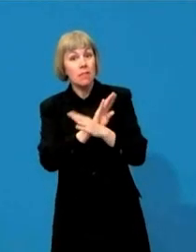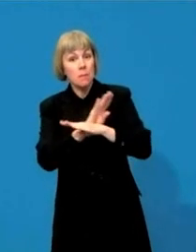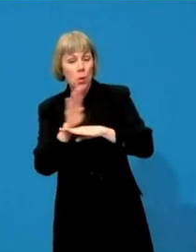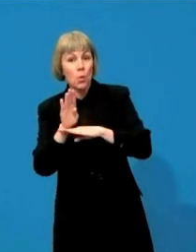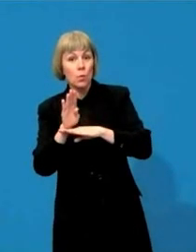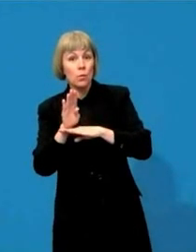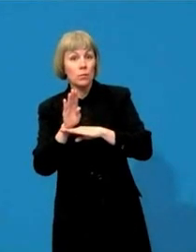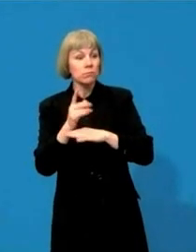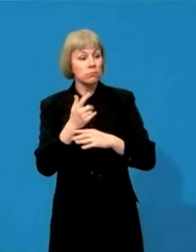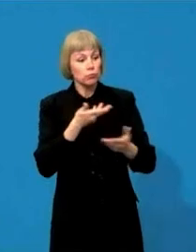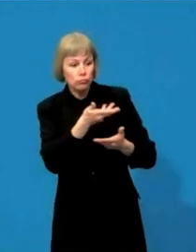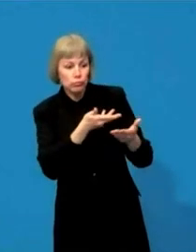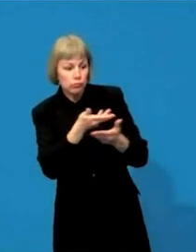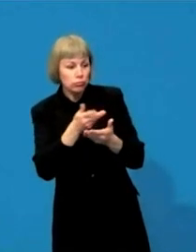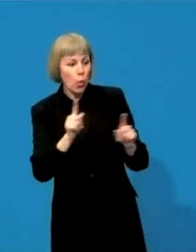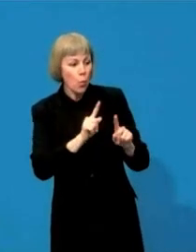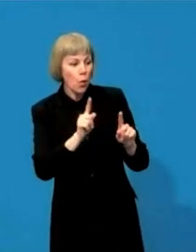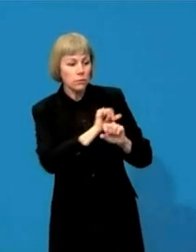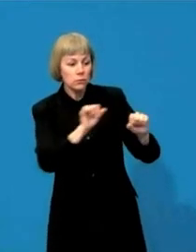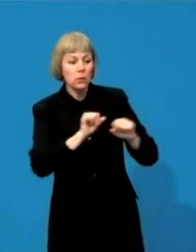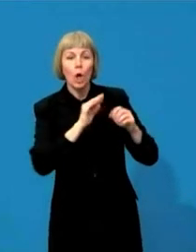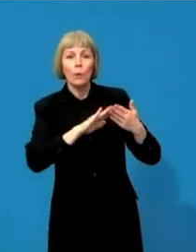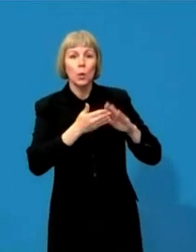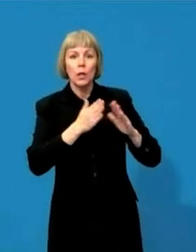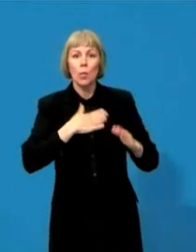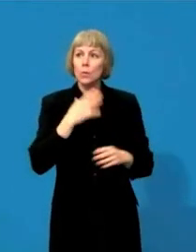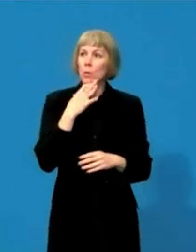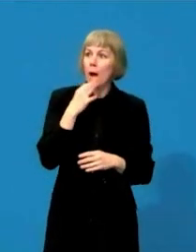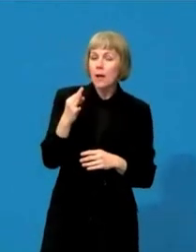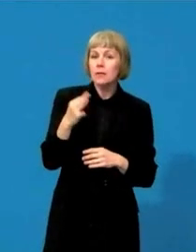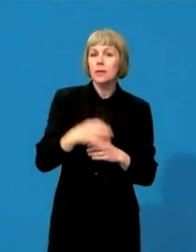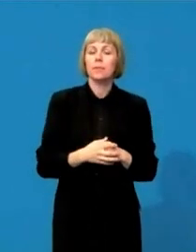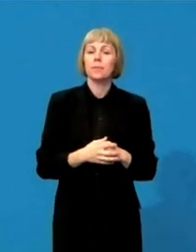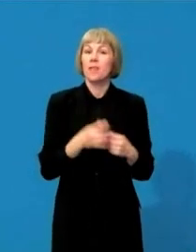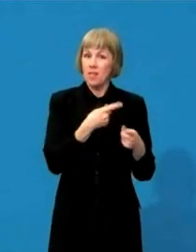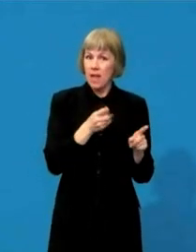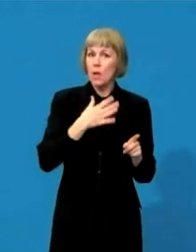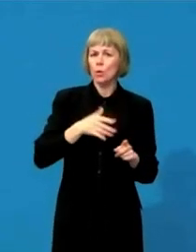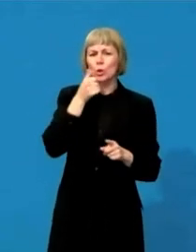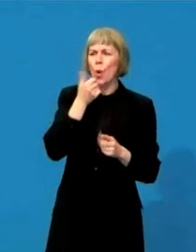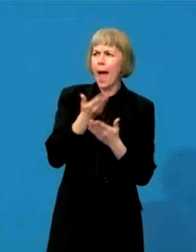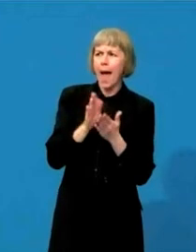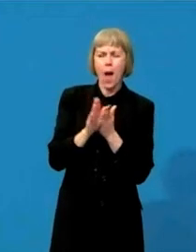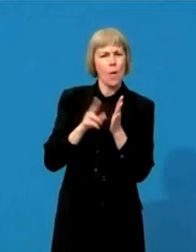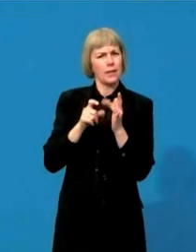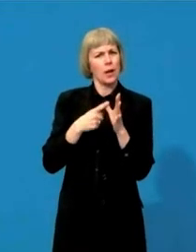wanted to ask. And they were particularly interested in knowing how the NDIS is rolling out, what's working, what's not and how it could work better.